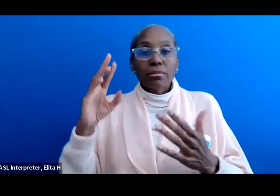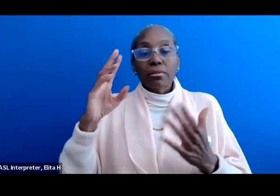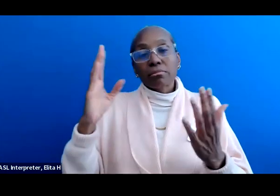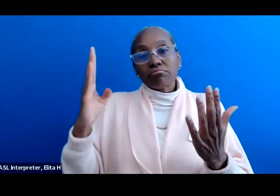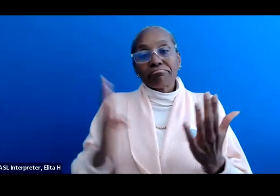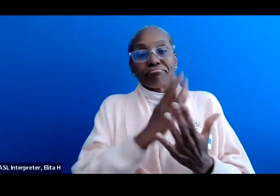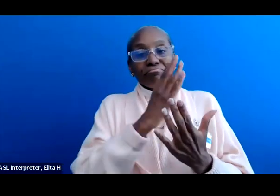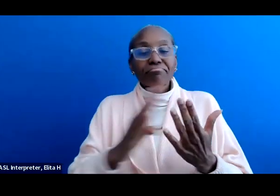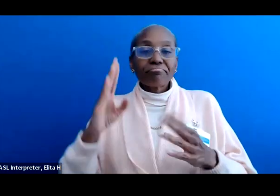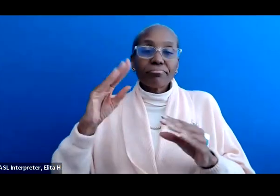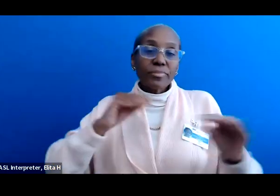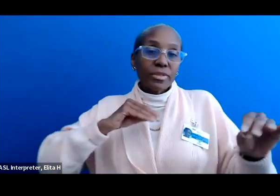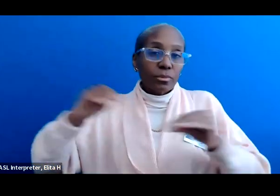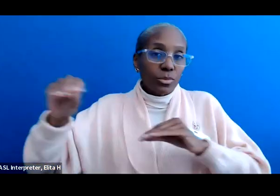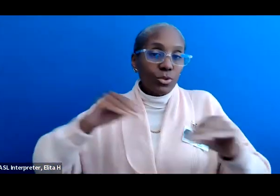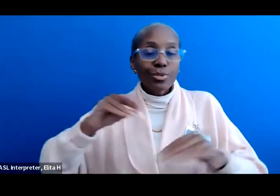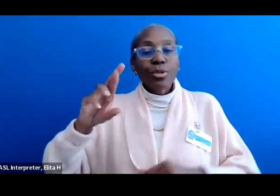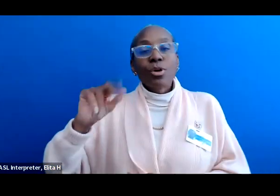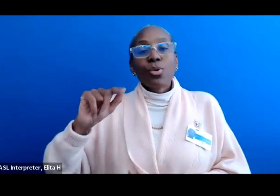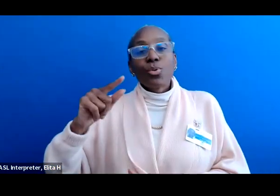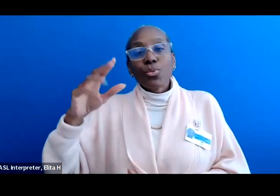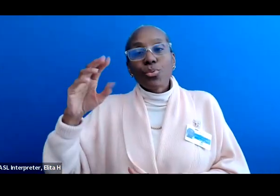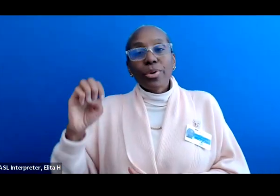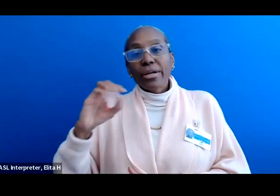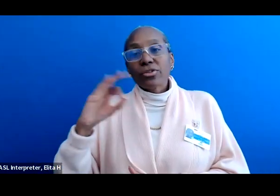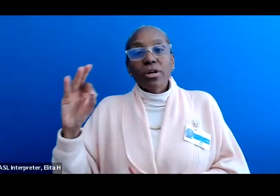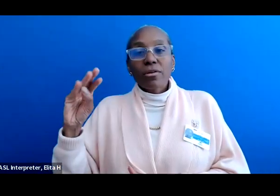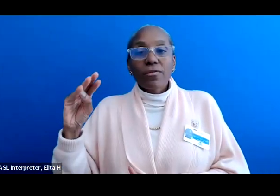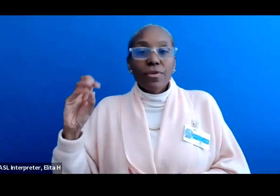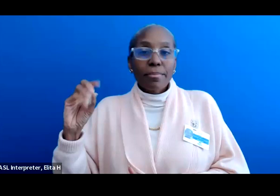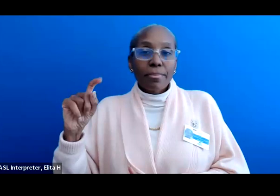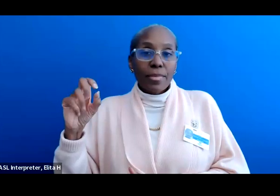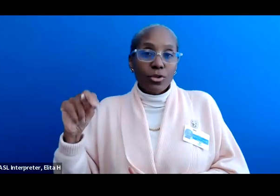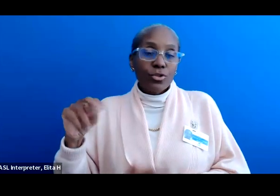you do, those stretching exercises that you were taught in the rehab hospital.